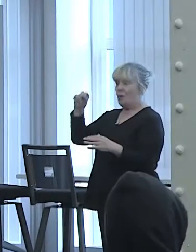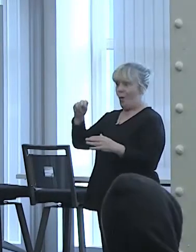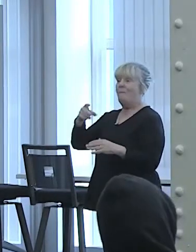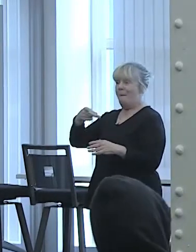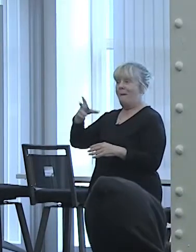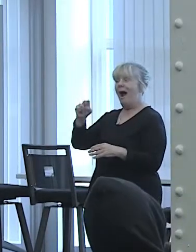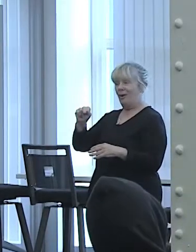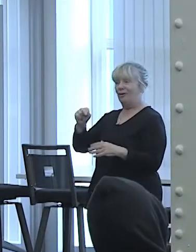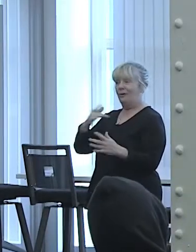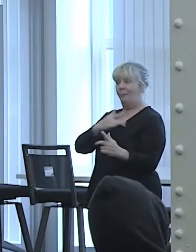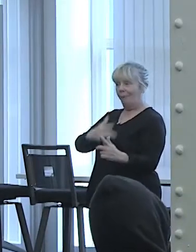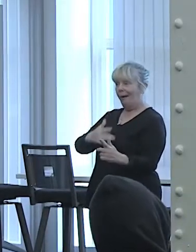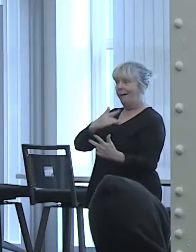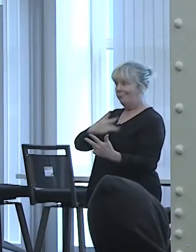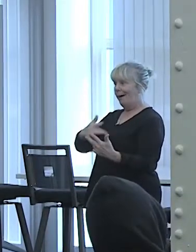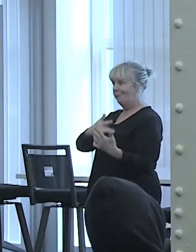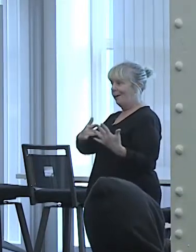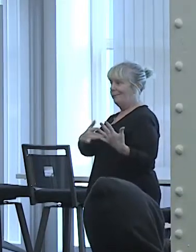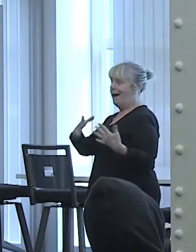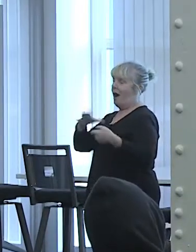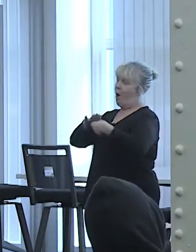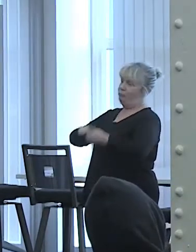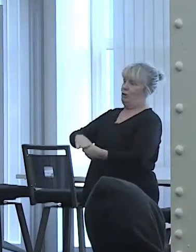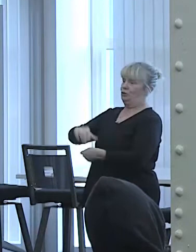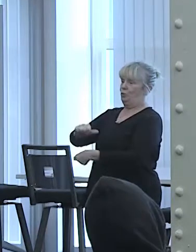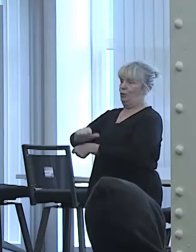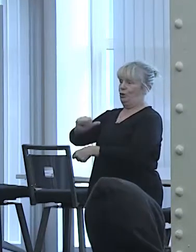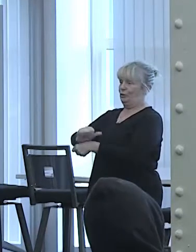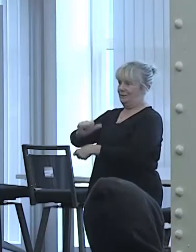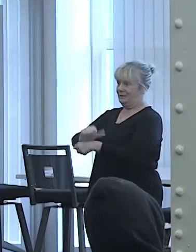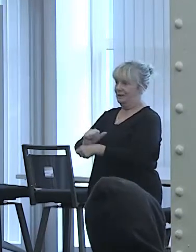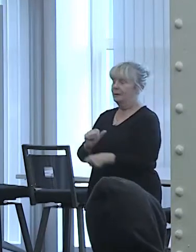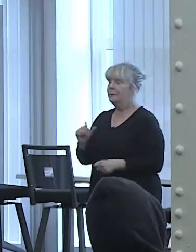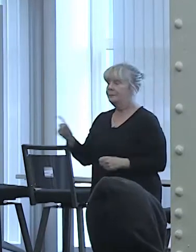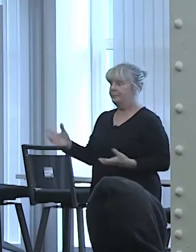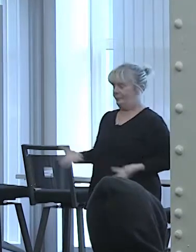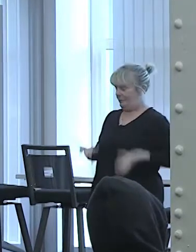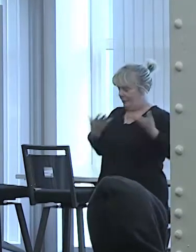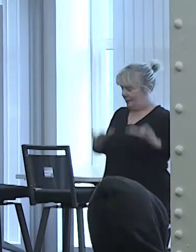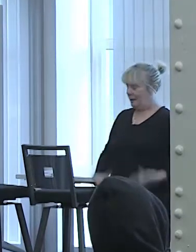They are patterns to how oppression works. The medicalization, the moralization